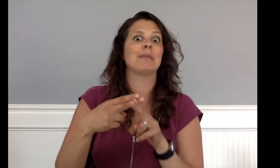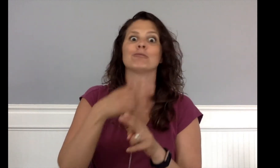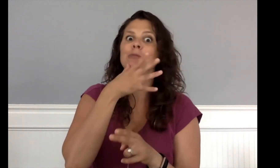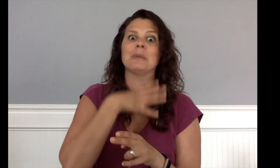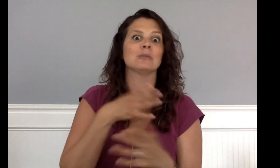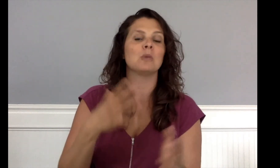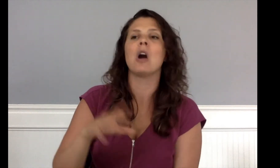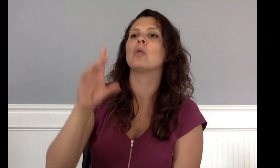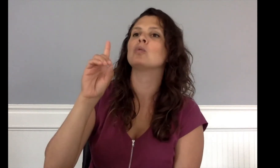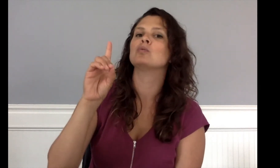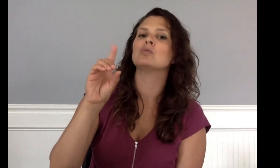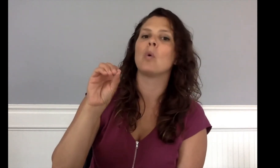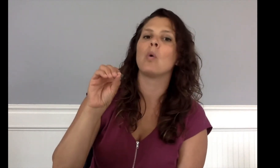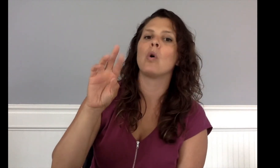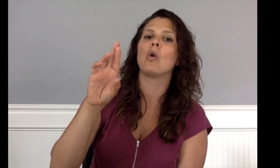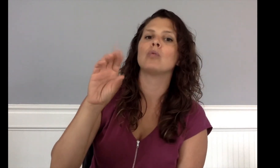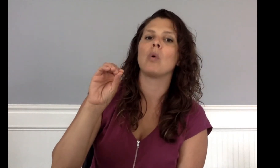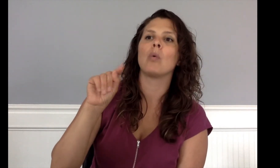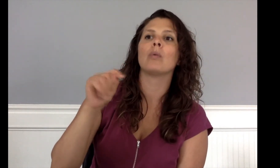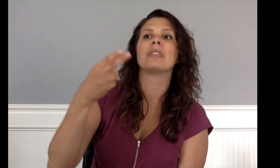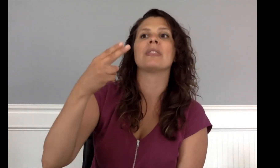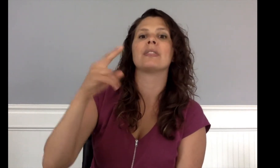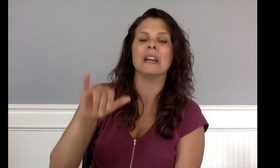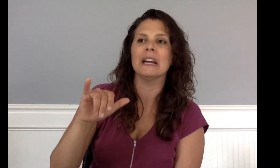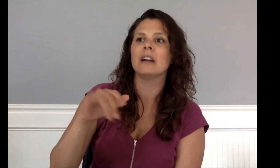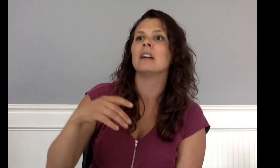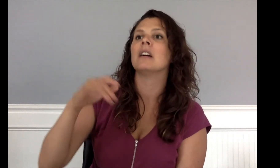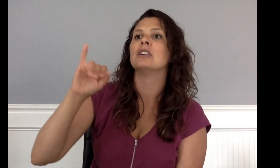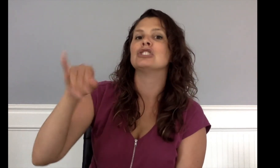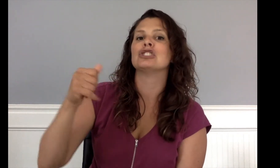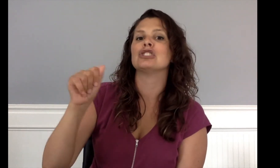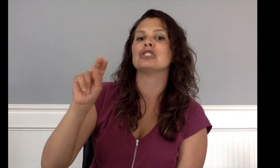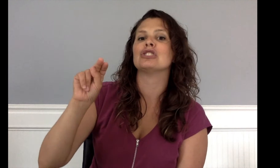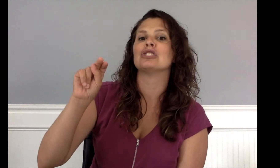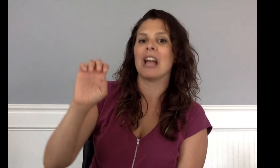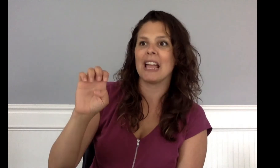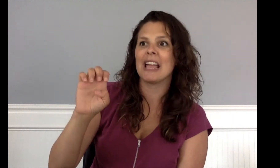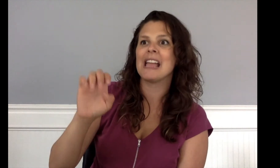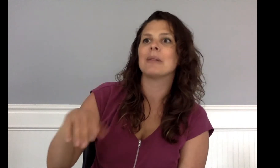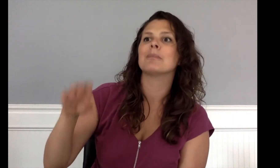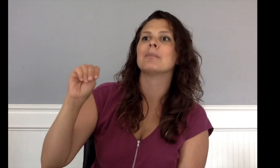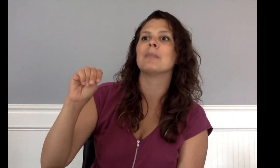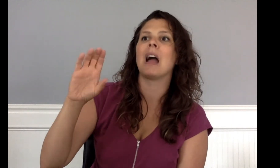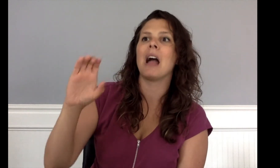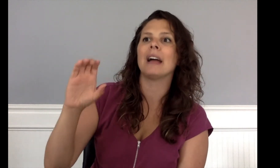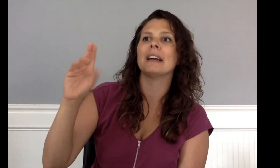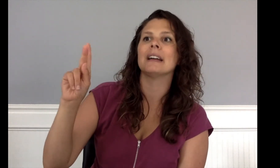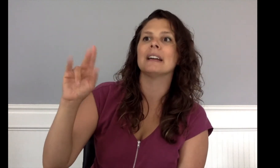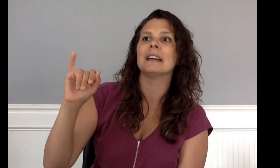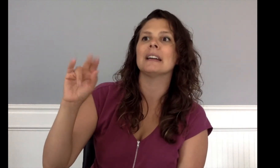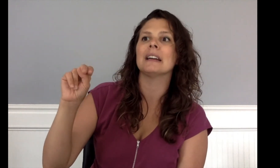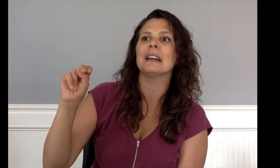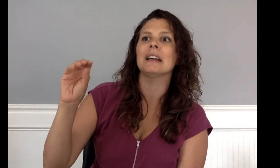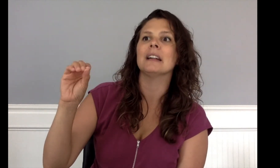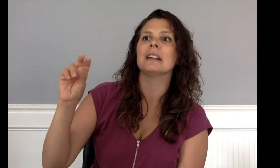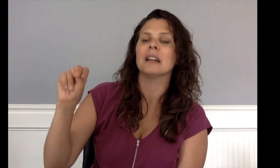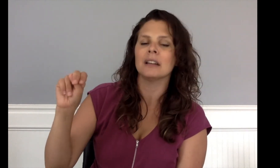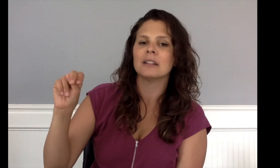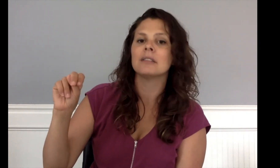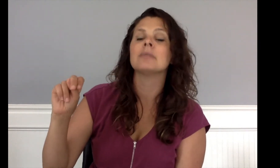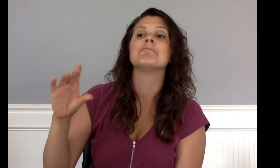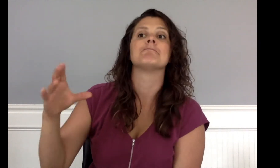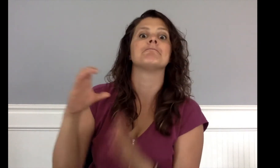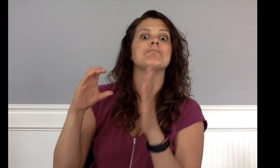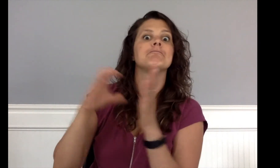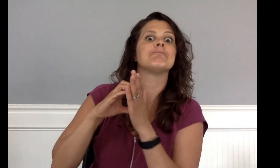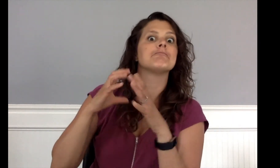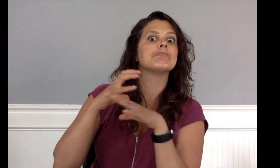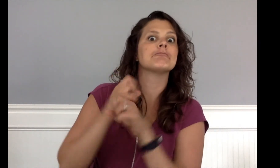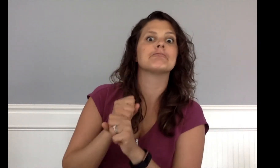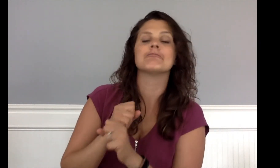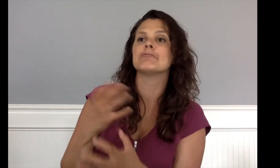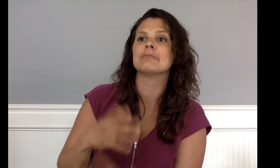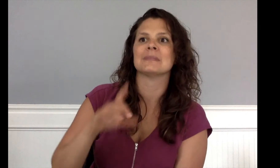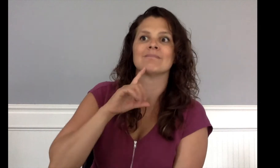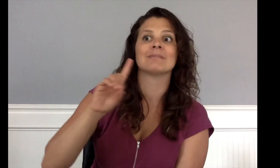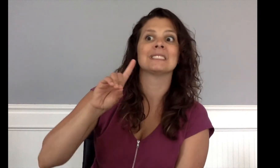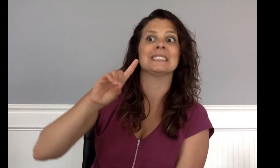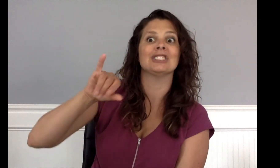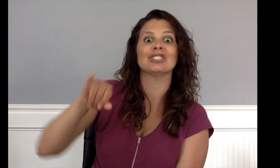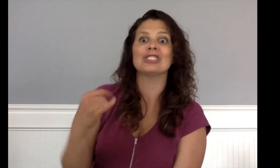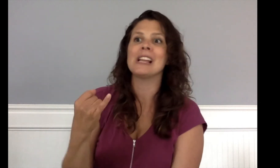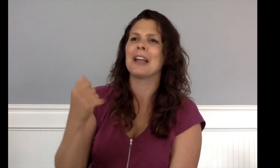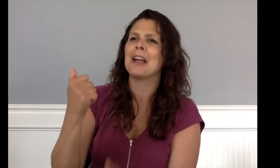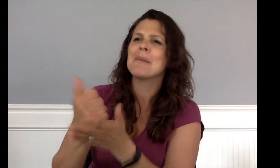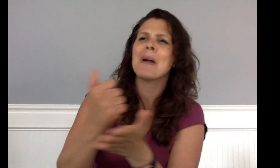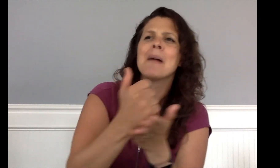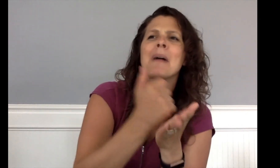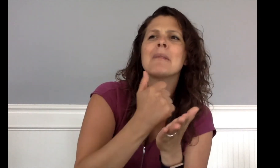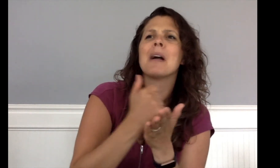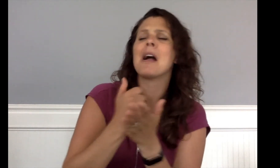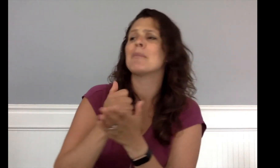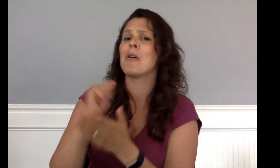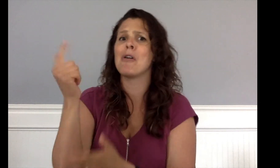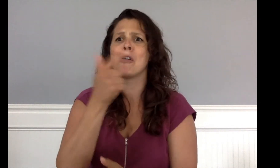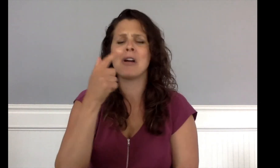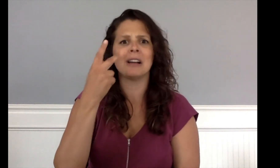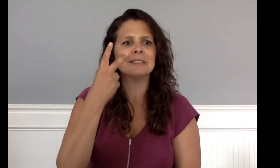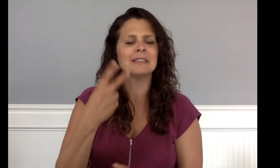"DOROTHY JANE MCKINNON D.J. helps everyone see their own